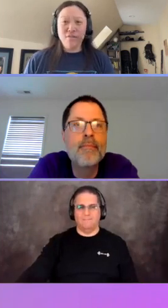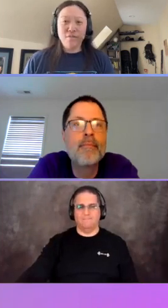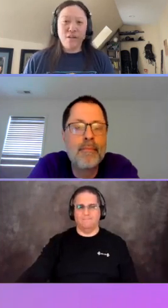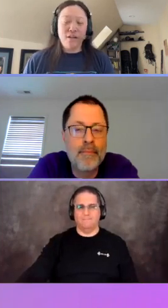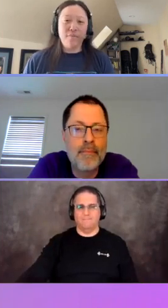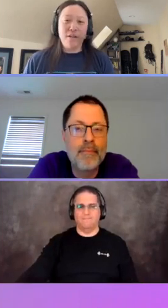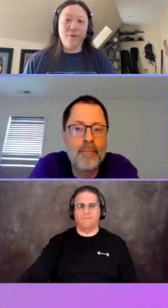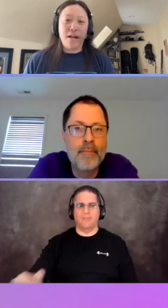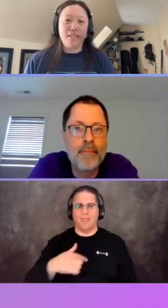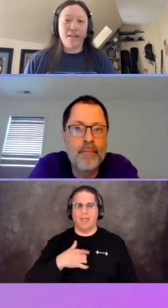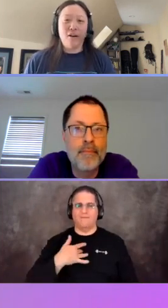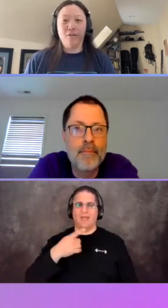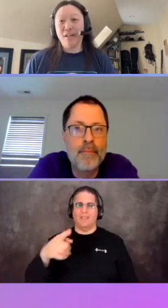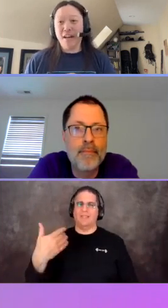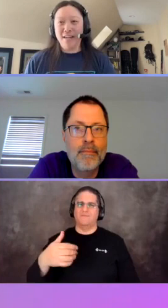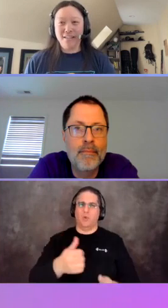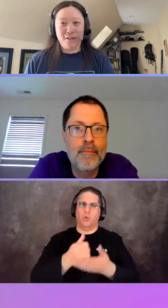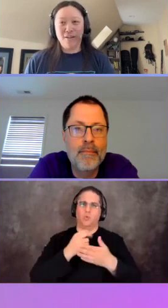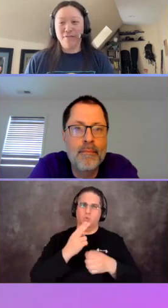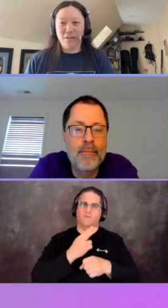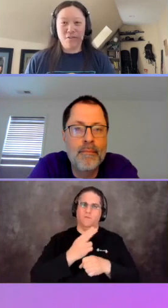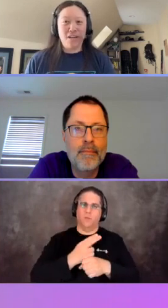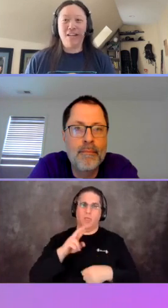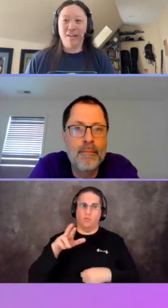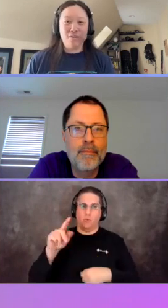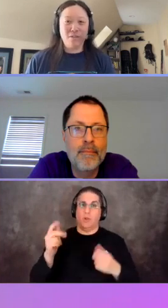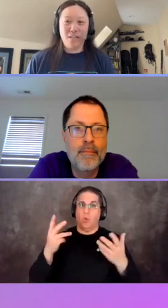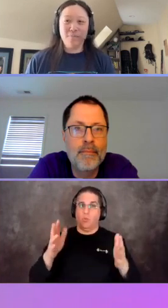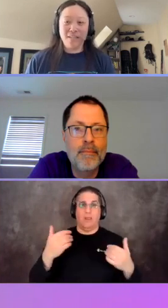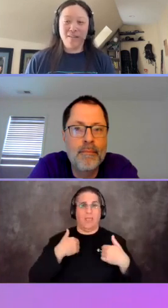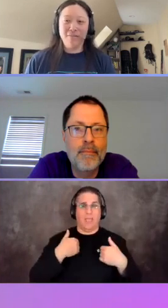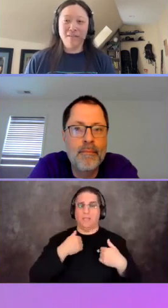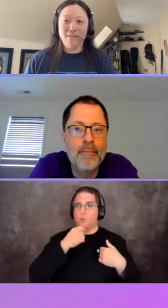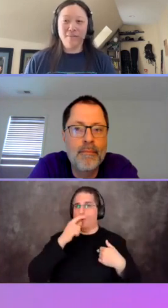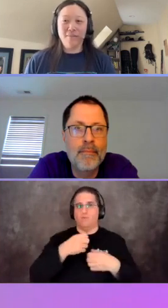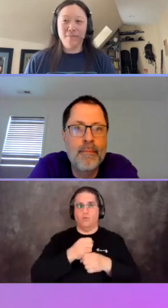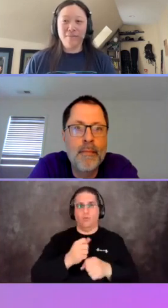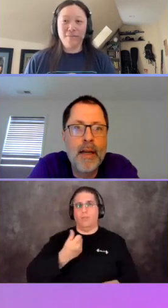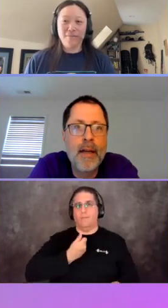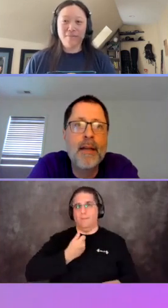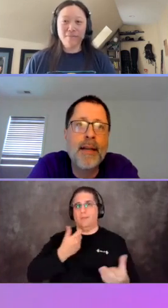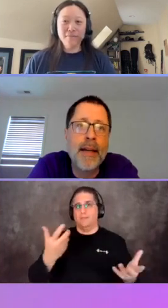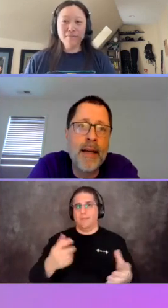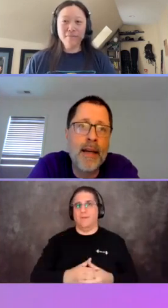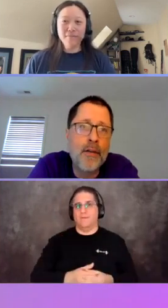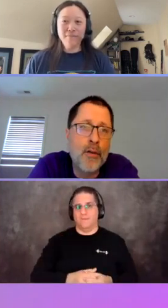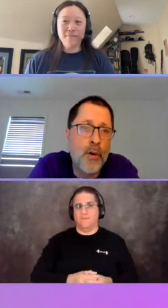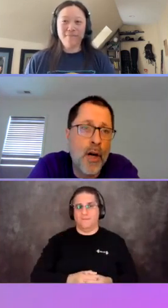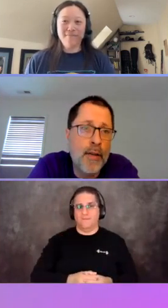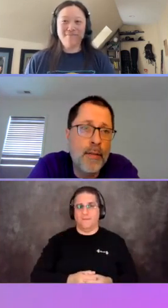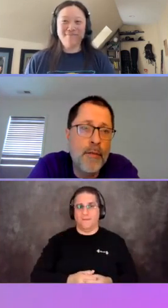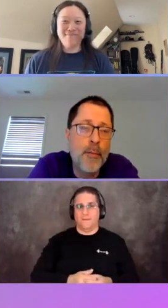you are answering them. Do you have any recommendations for design and designing what props we should be defining